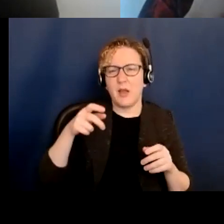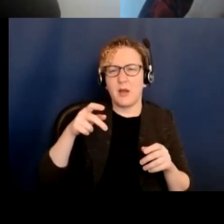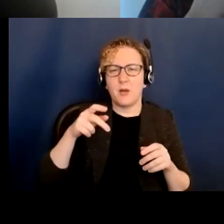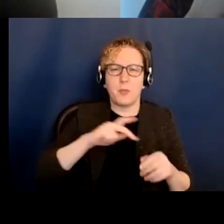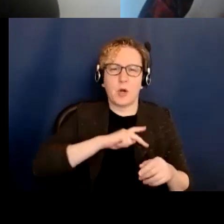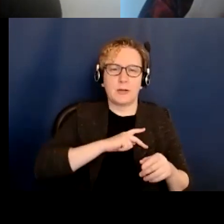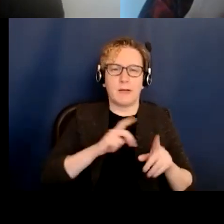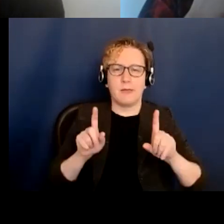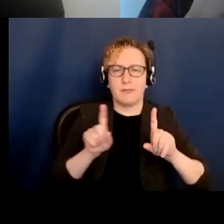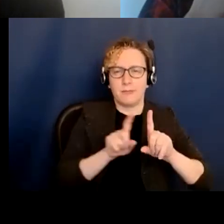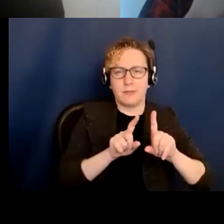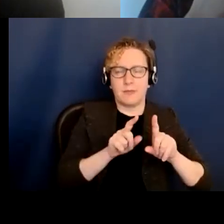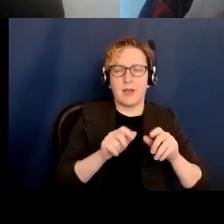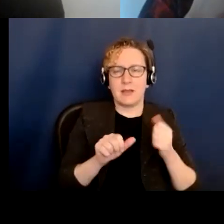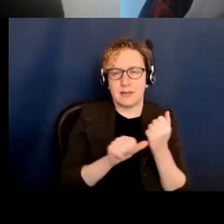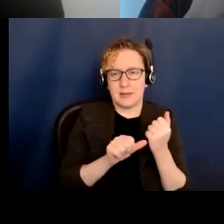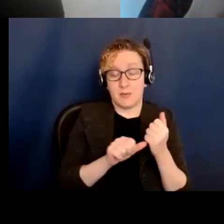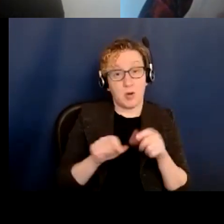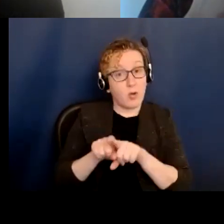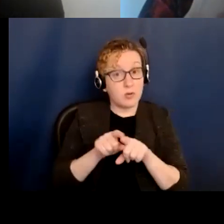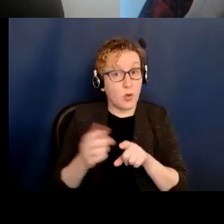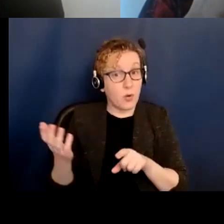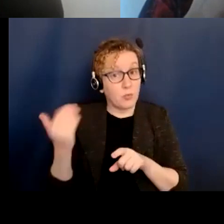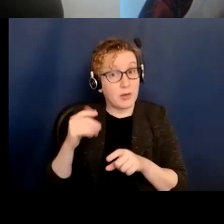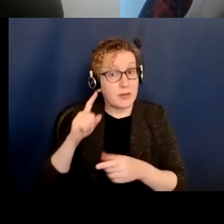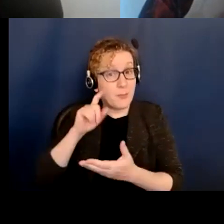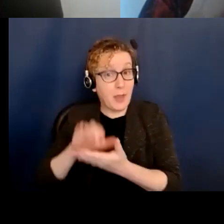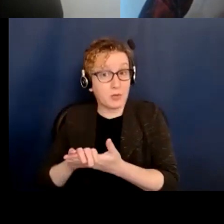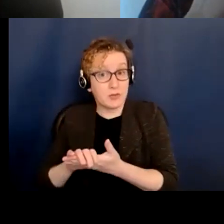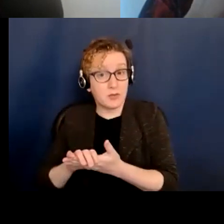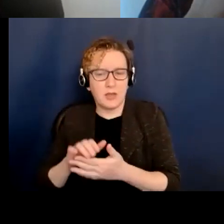spouse with them, how does Watson approach that?